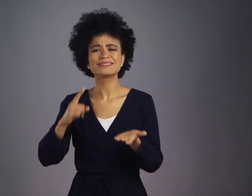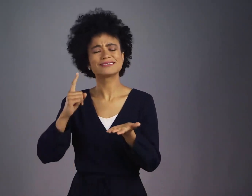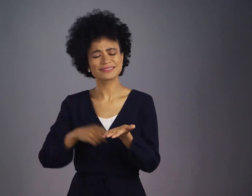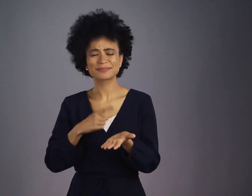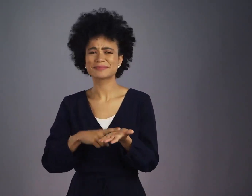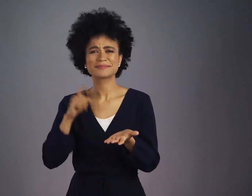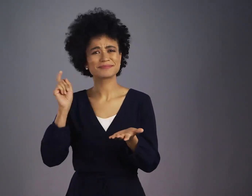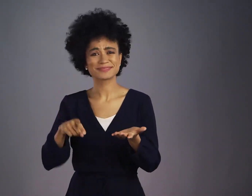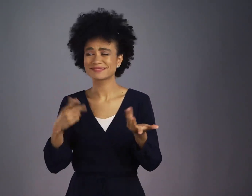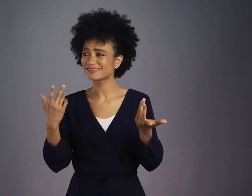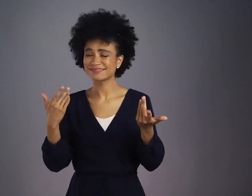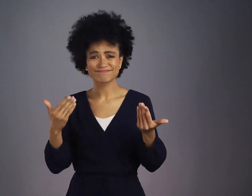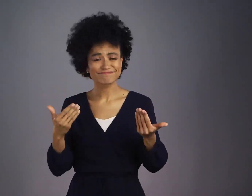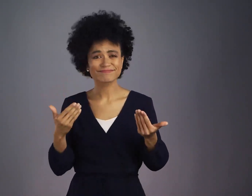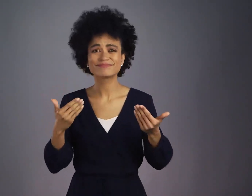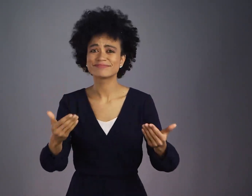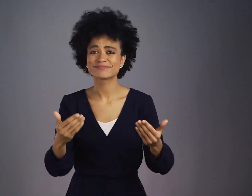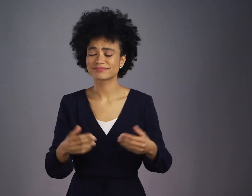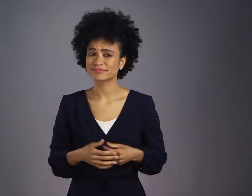But sometimes you must start life anew.